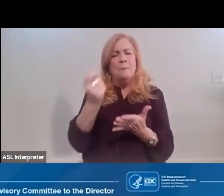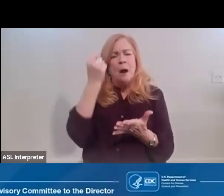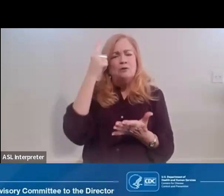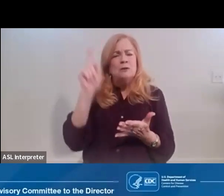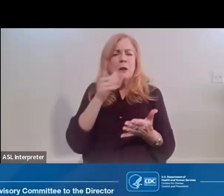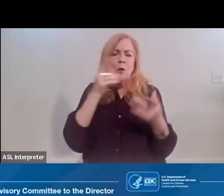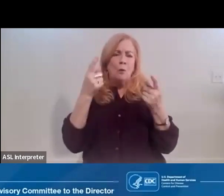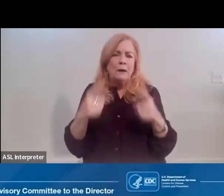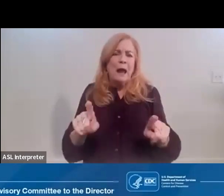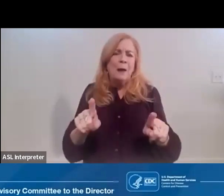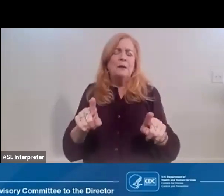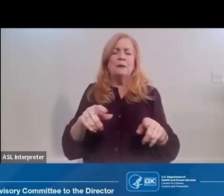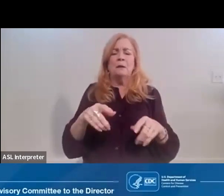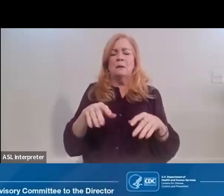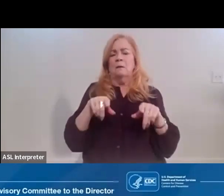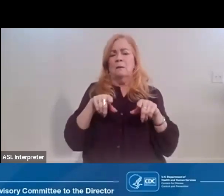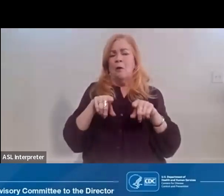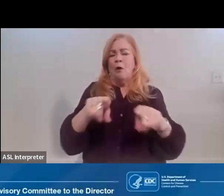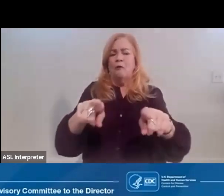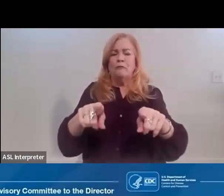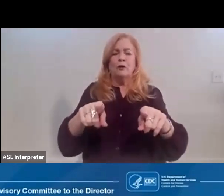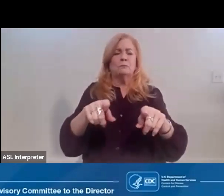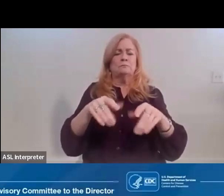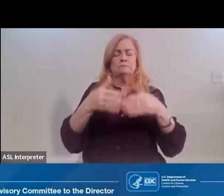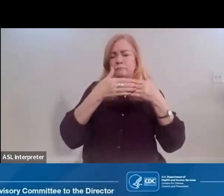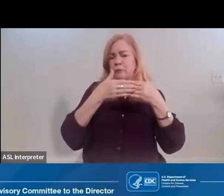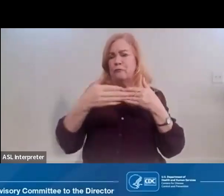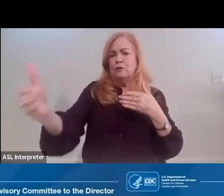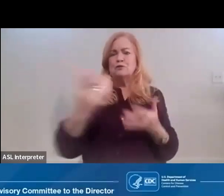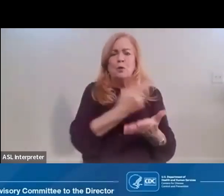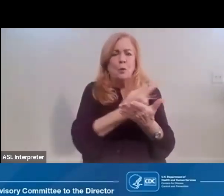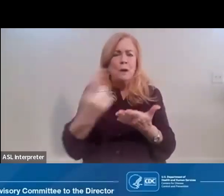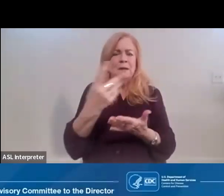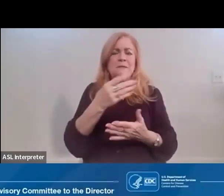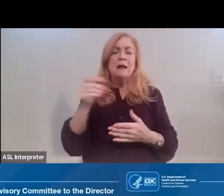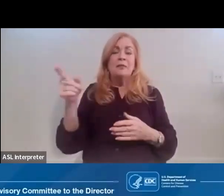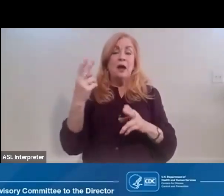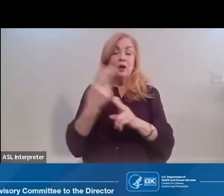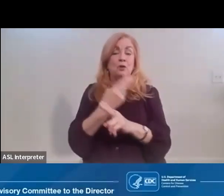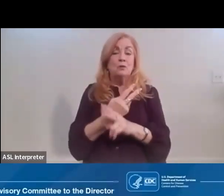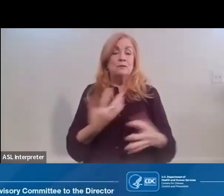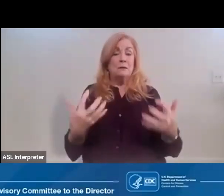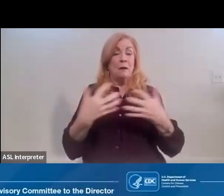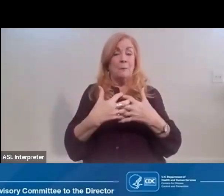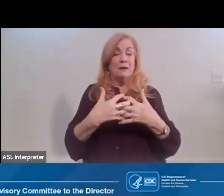over the next handful of weeks in their hospital. They used that information, the combination of both of that information in a couple different ways.